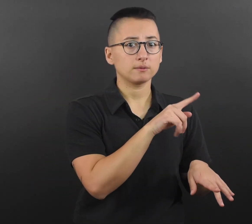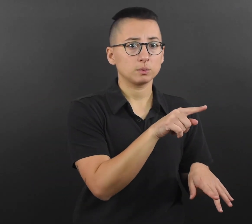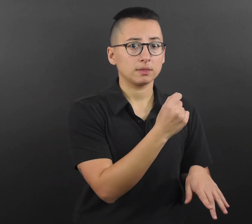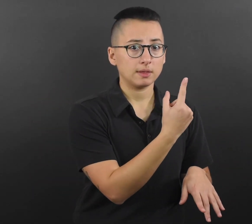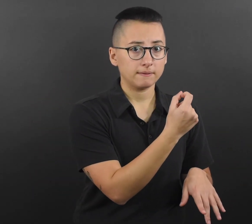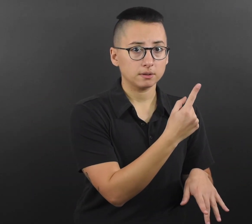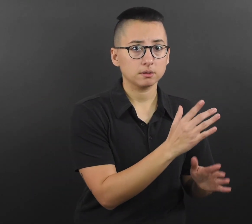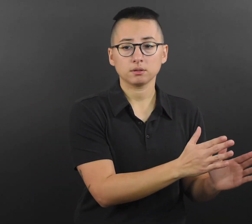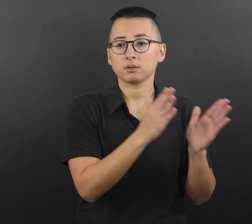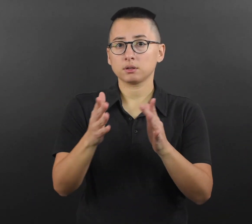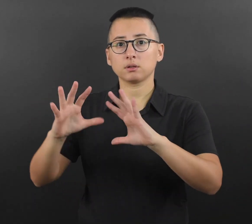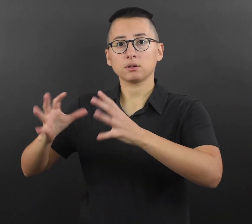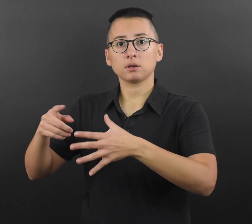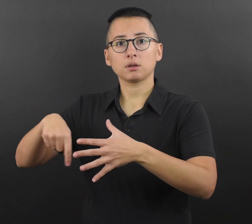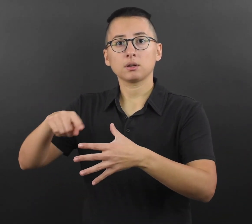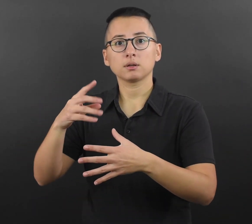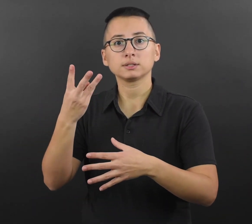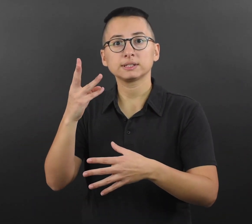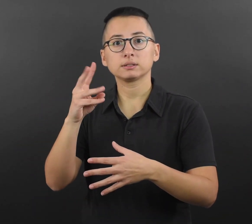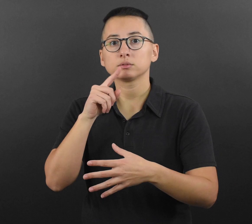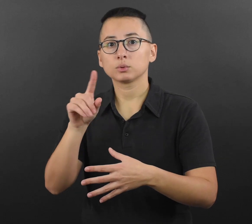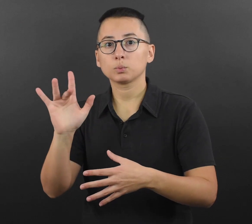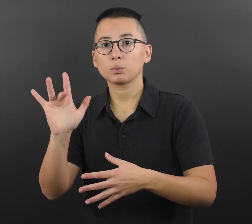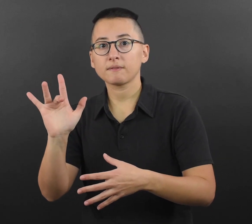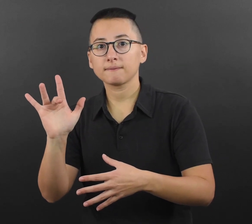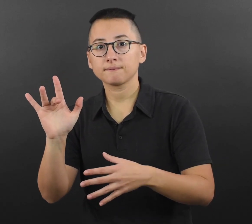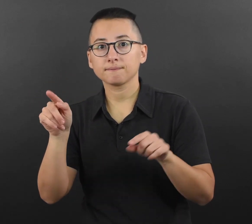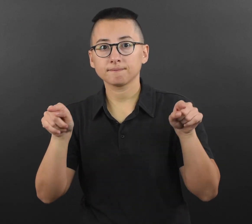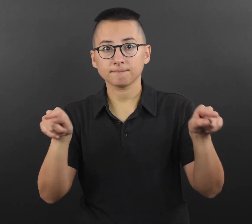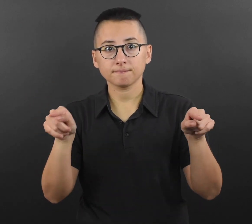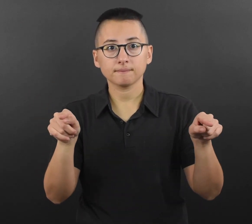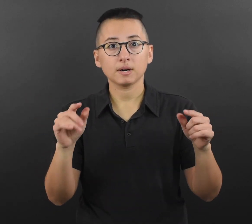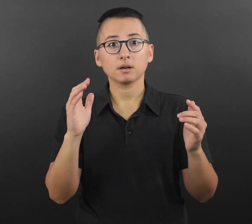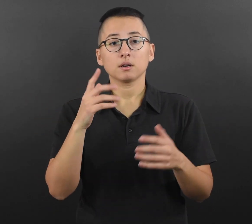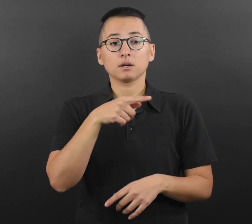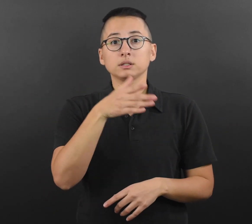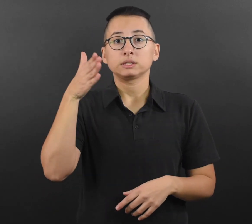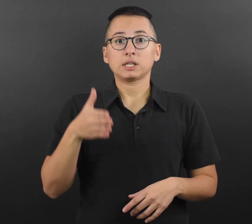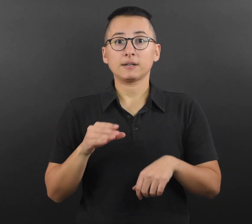o Common, mild side effects were less common in the 5- to 11-year-olds in